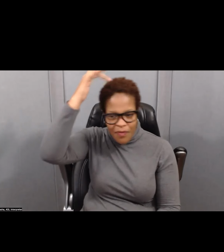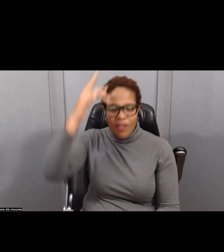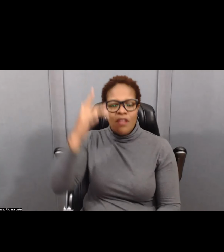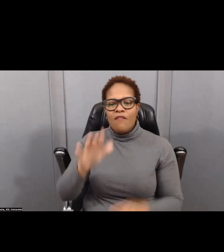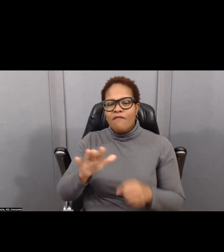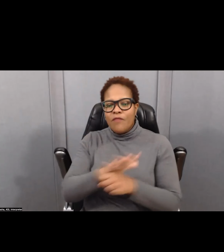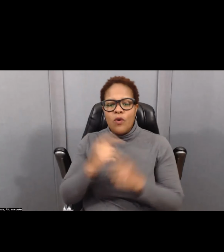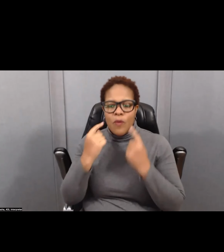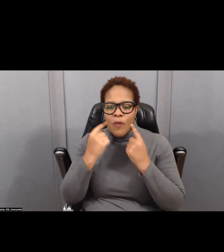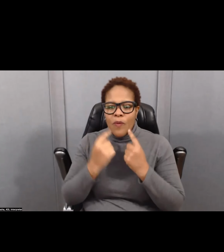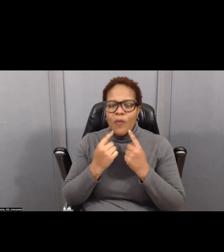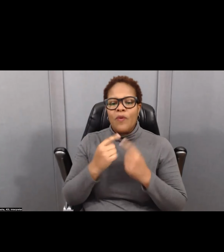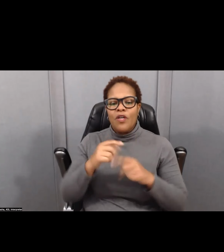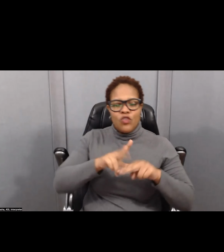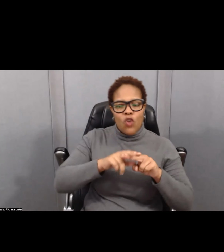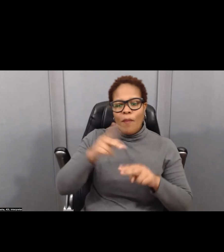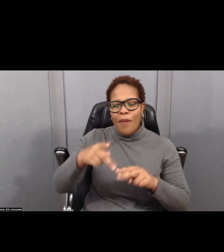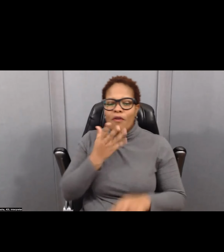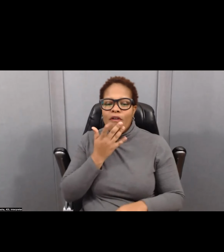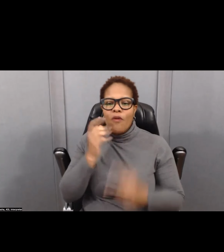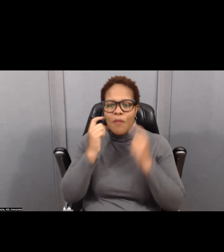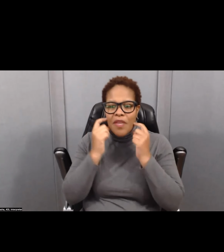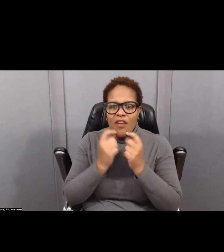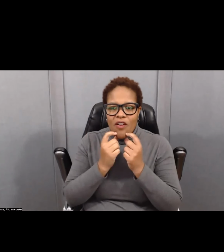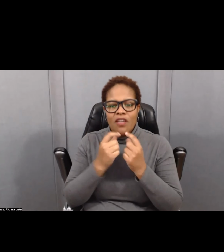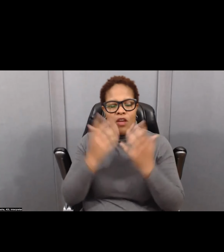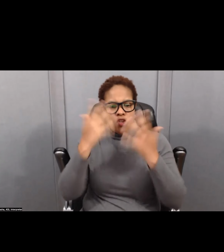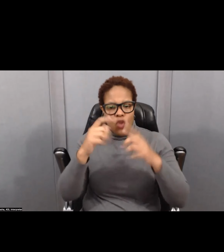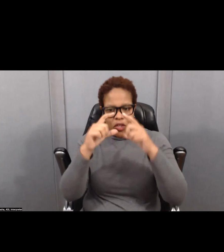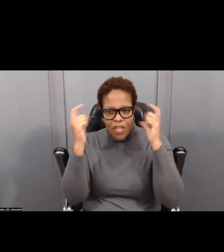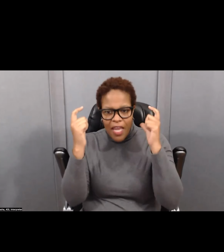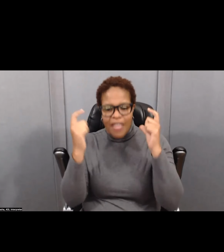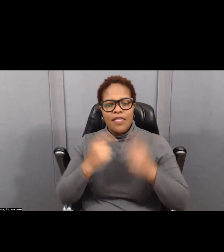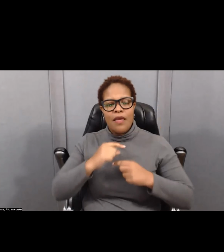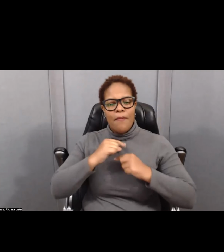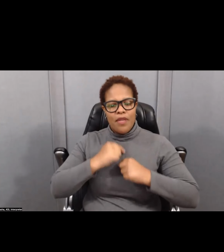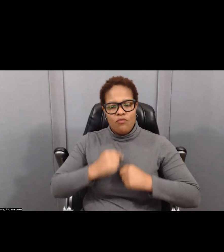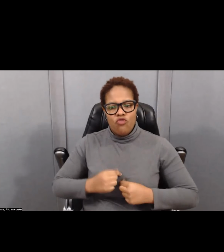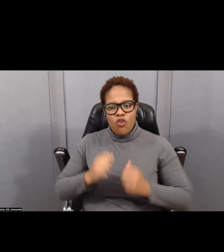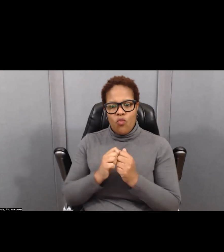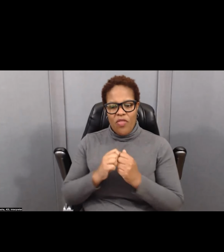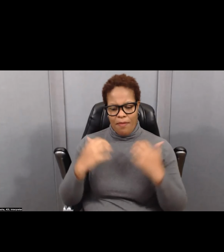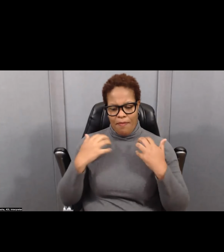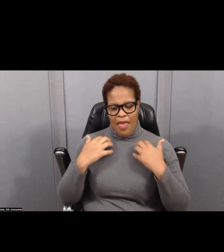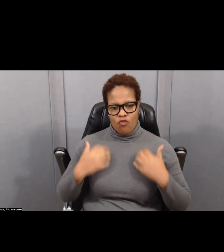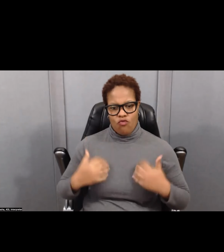and I'm wearing dark shades and a black button up shirt that has a bit of a pattern in white, and I'm currently seated in my vocal booth